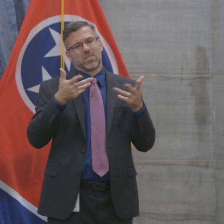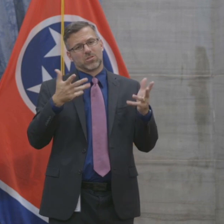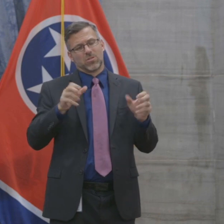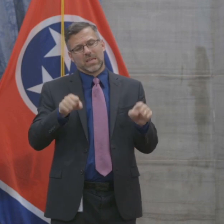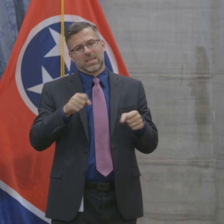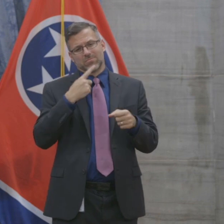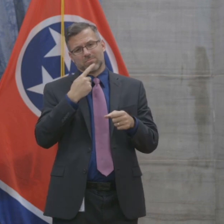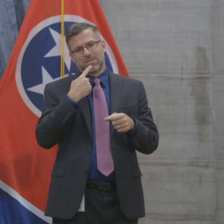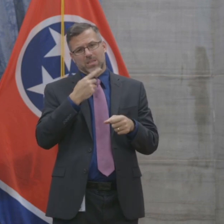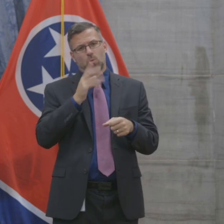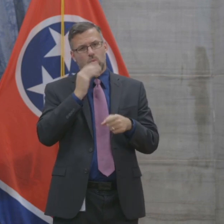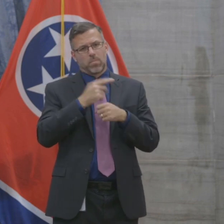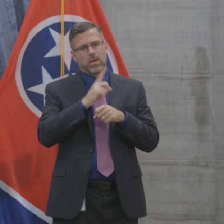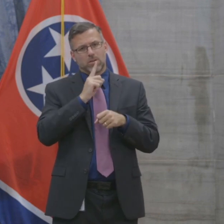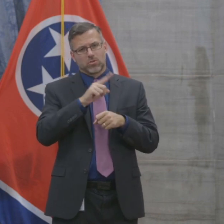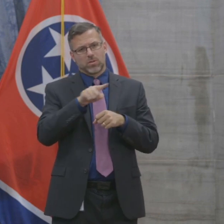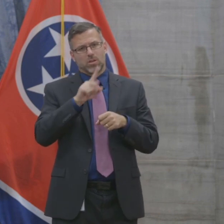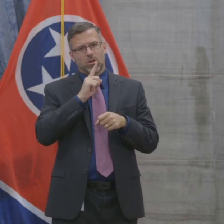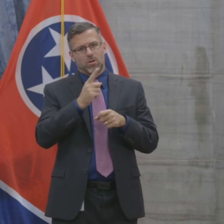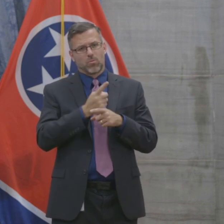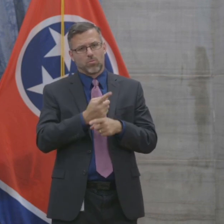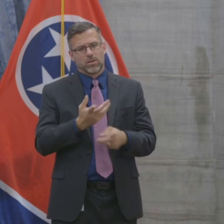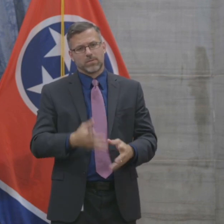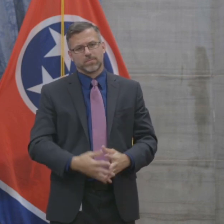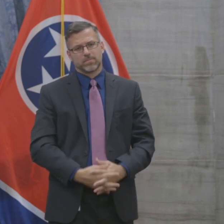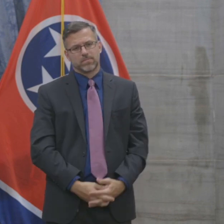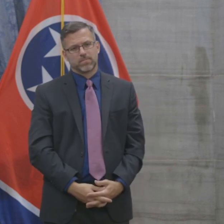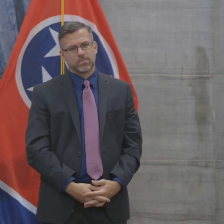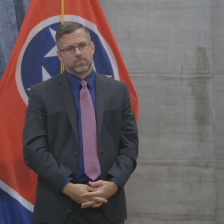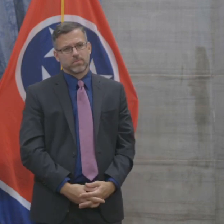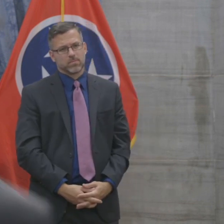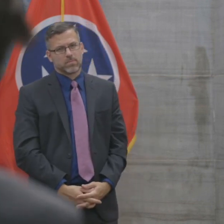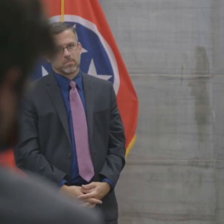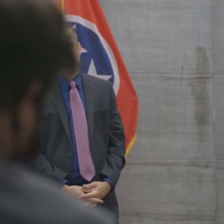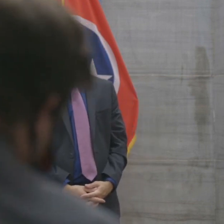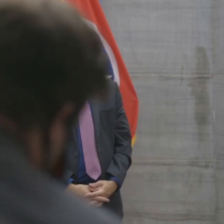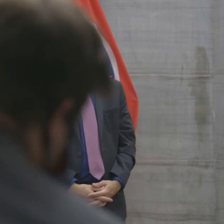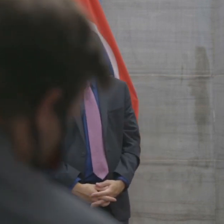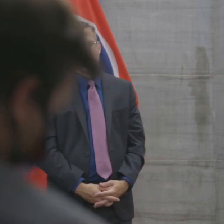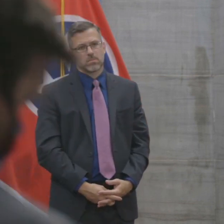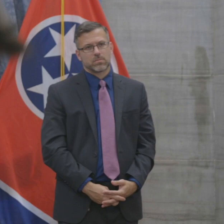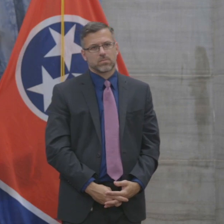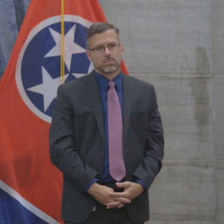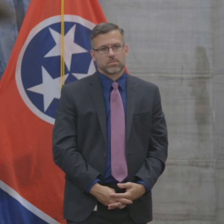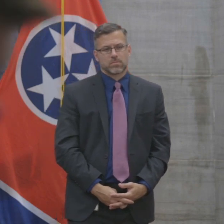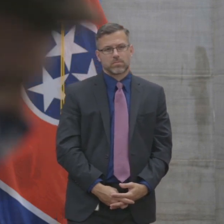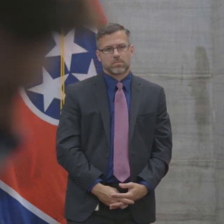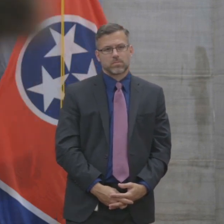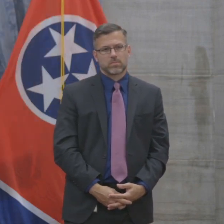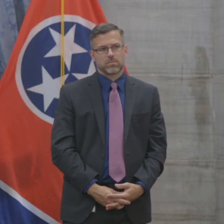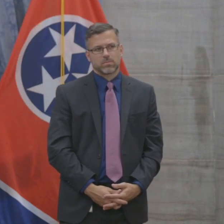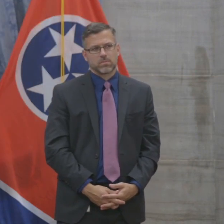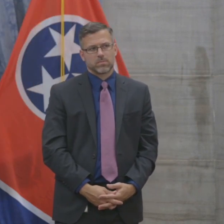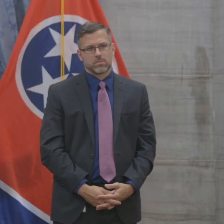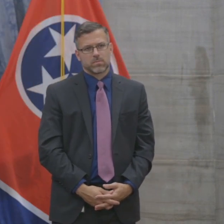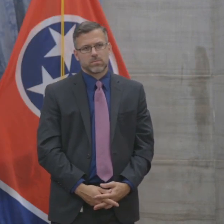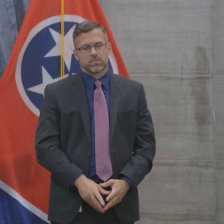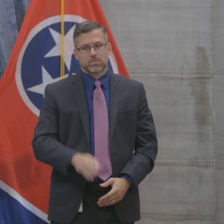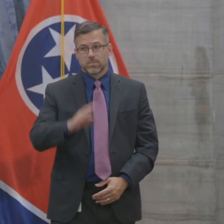don't know a lot about that situation. I think the comp froller comptroller reviews those